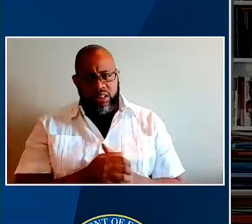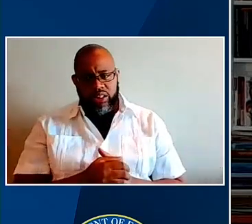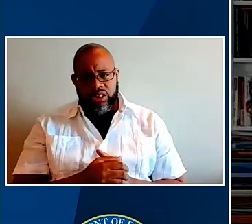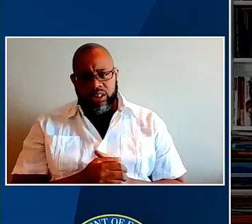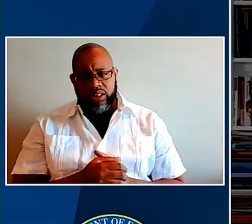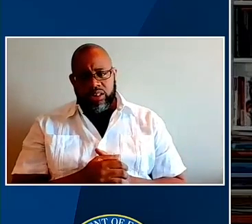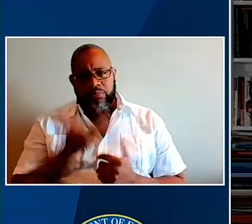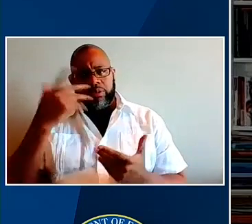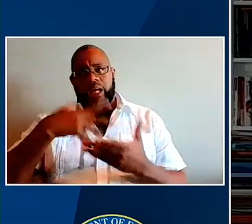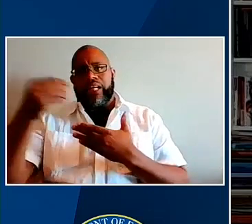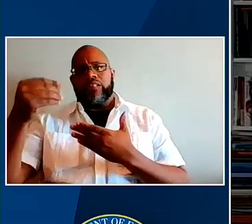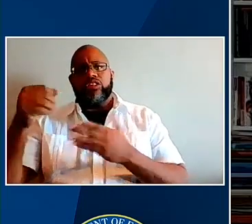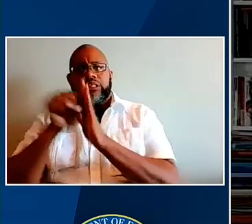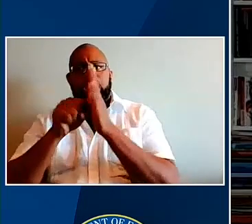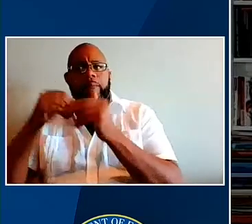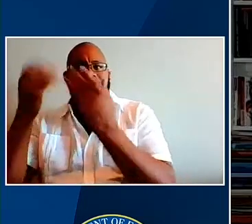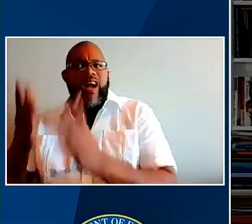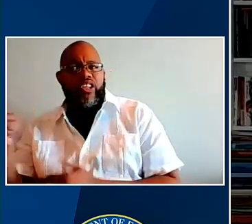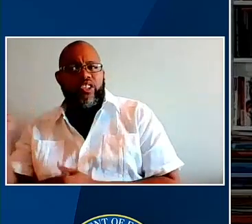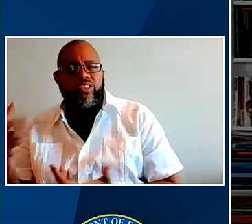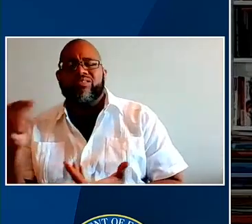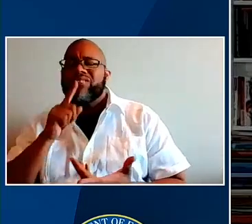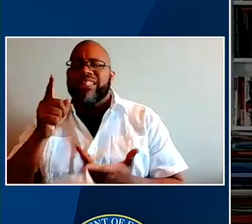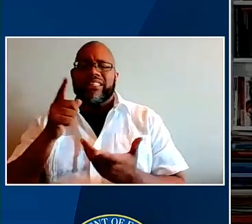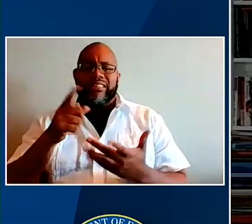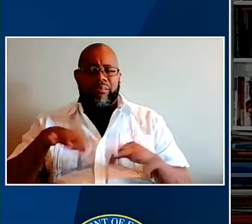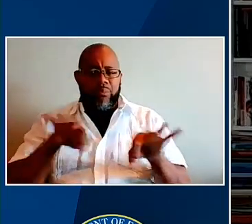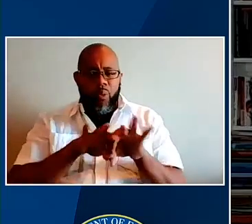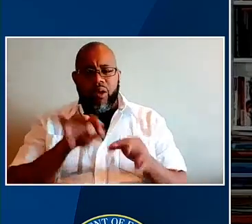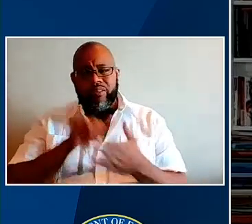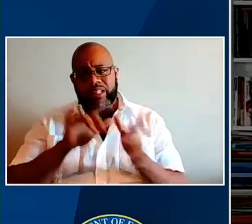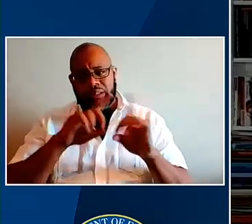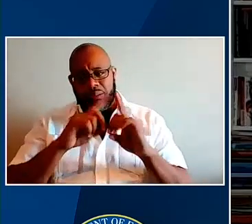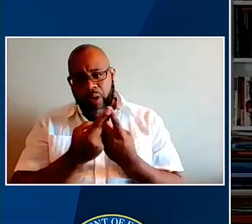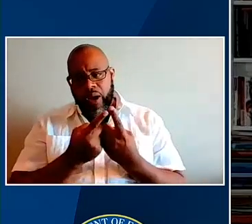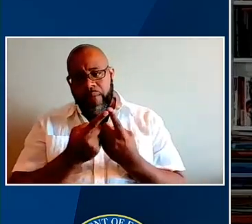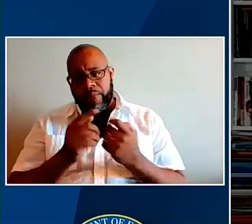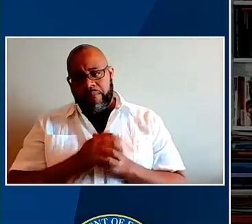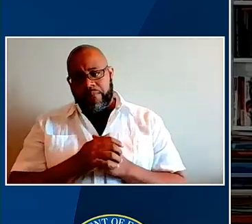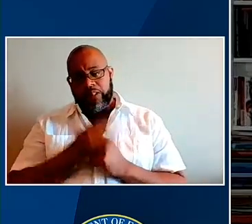providers. So it is critical that the Department view the state regulators as its